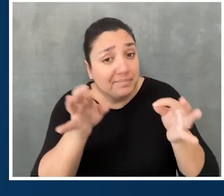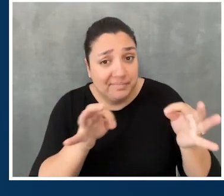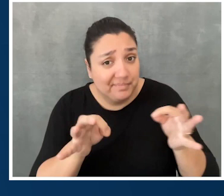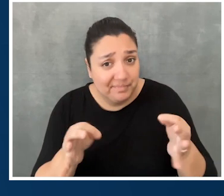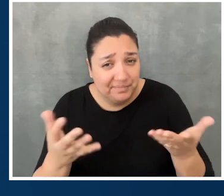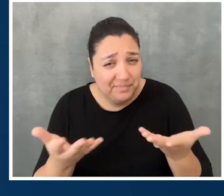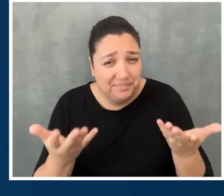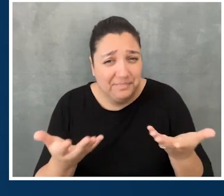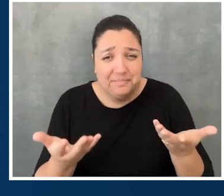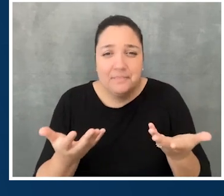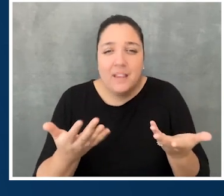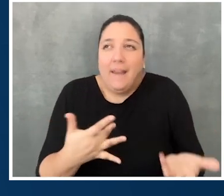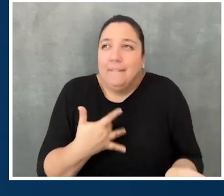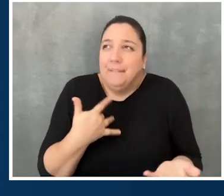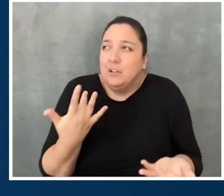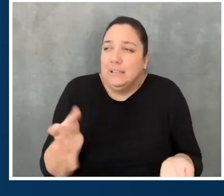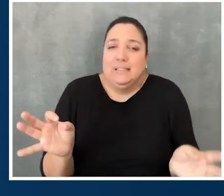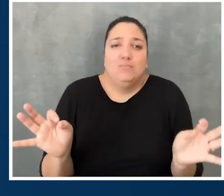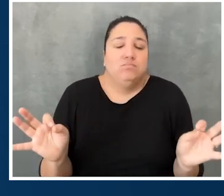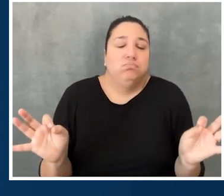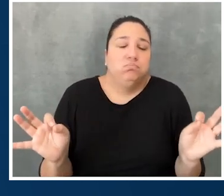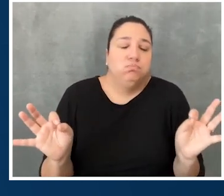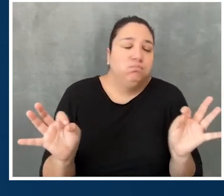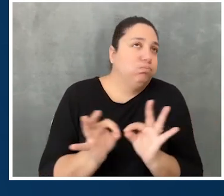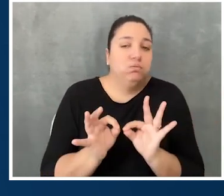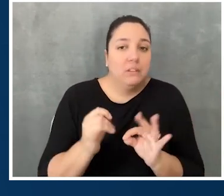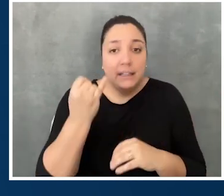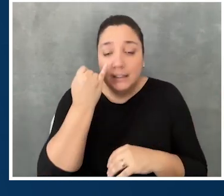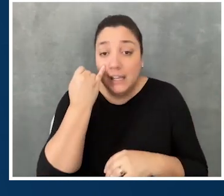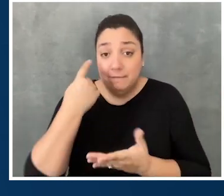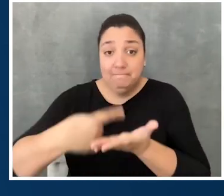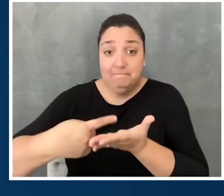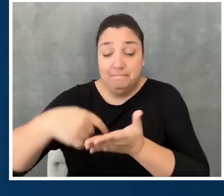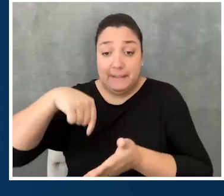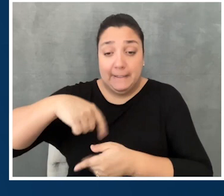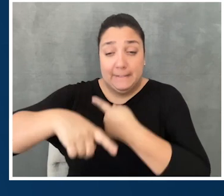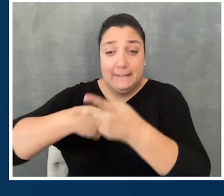I feel is so important when we talk about these issues. But I also don't want